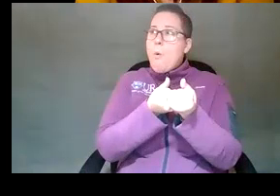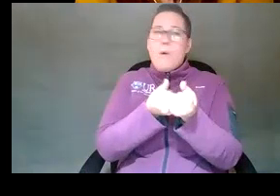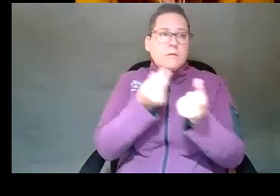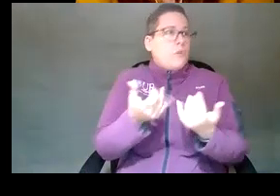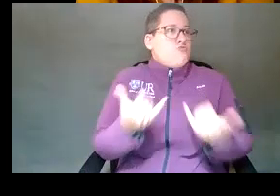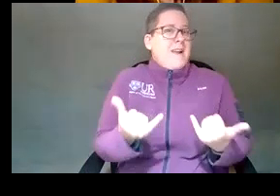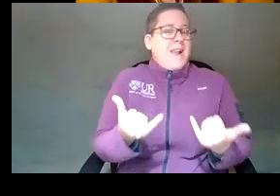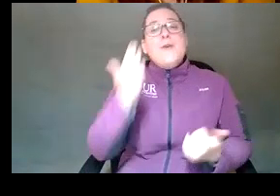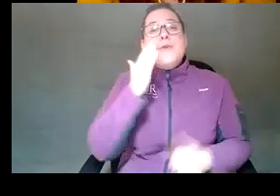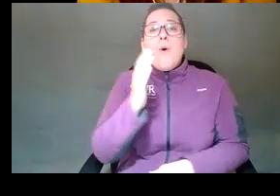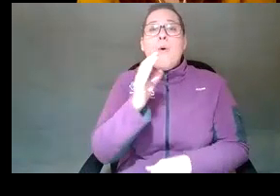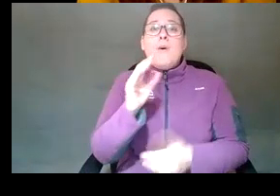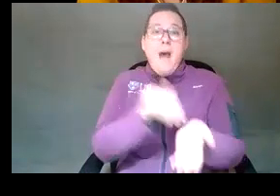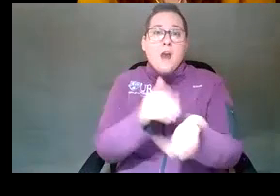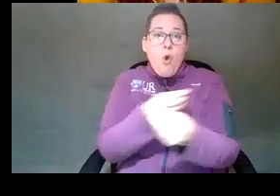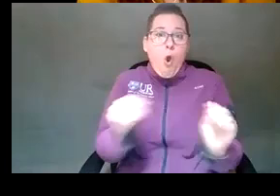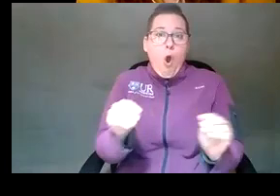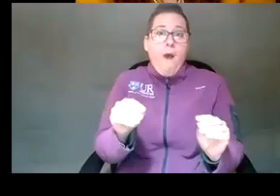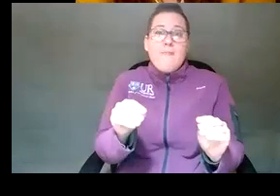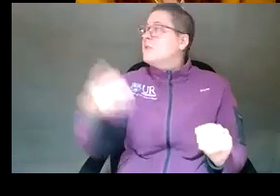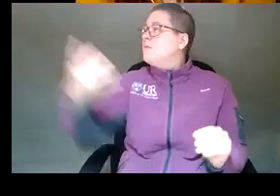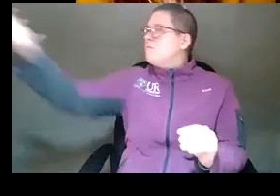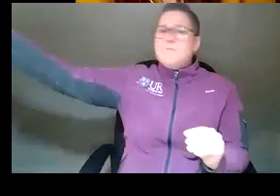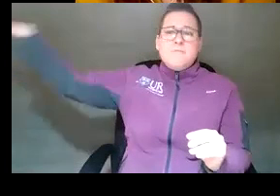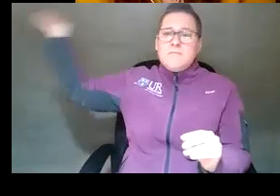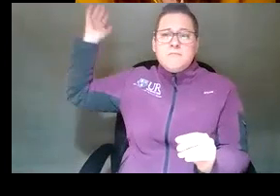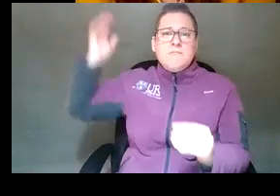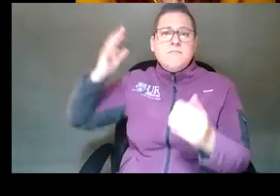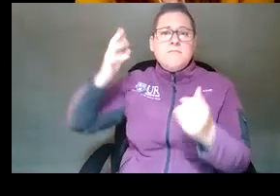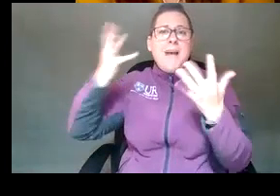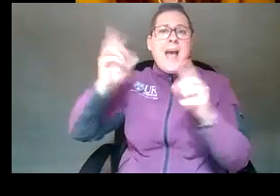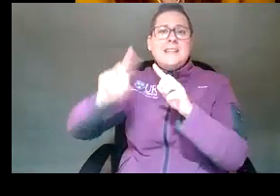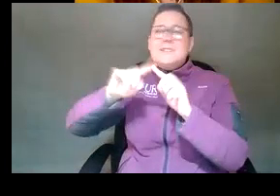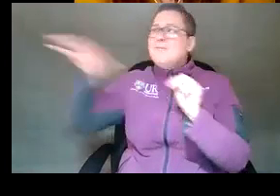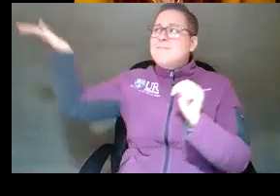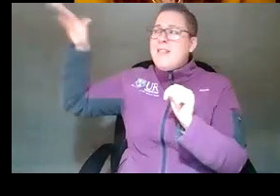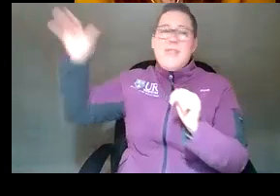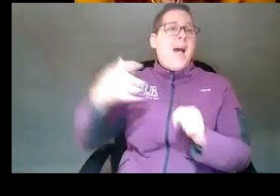clinic we have a whole team of providers who can work together behind the scenes and